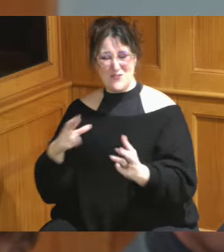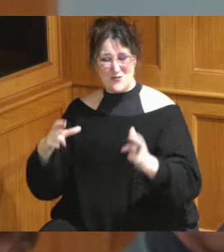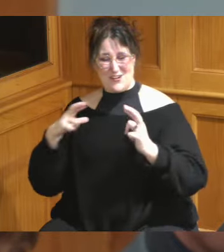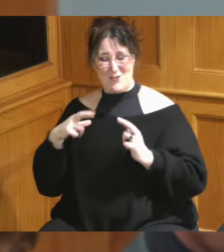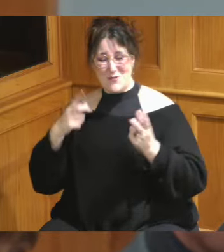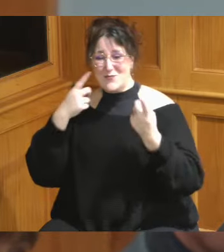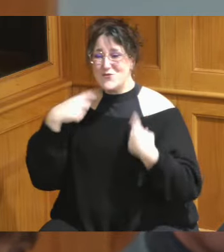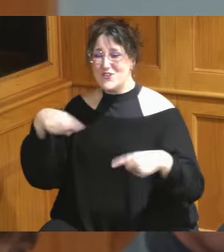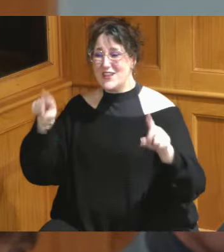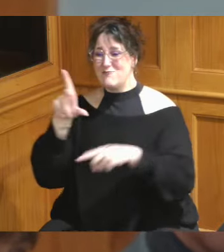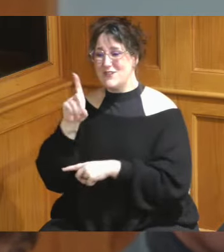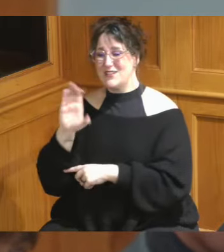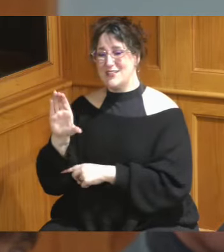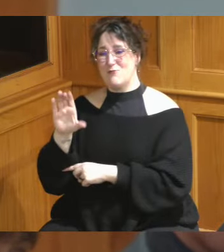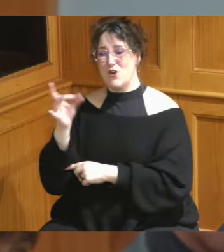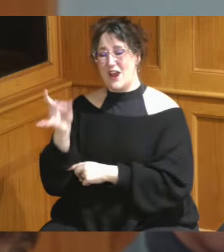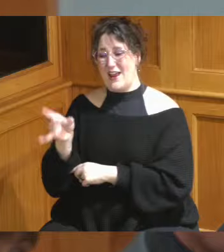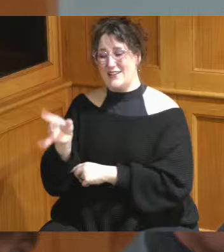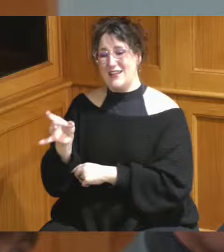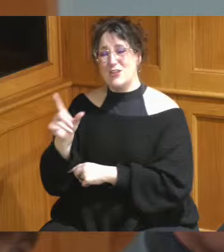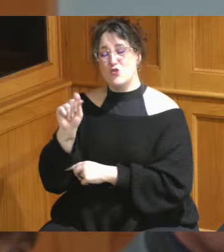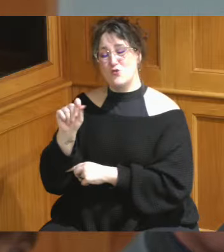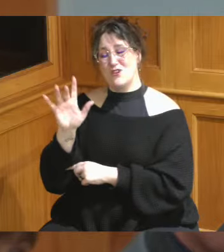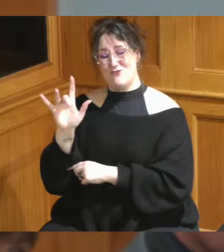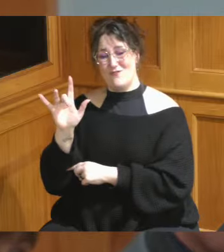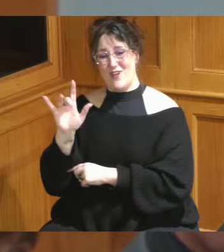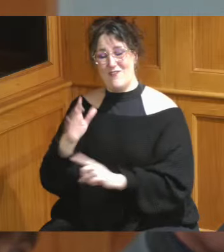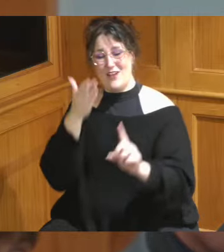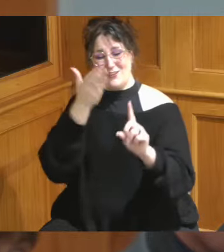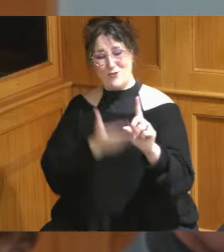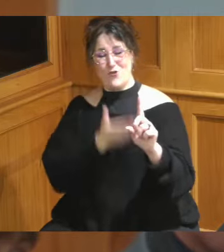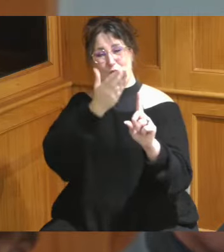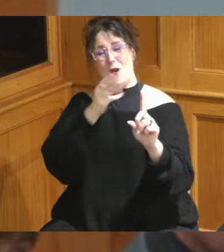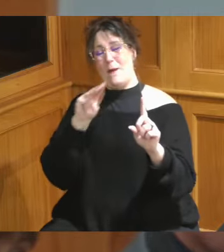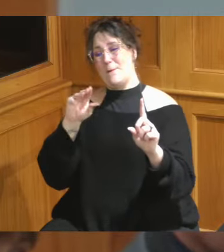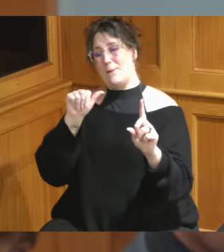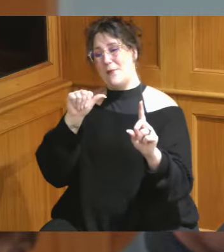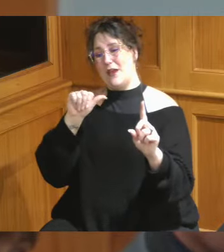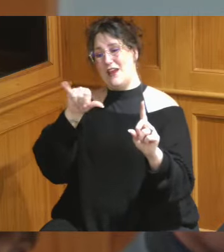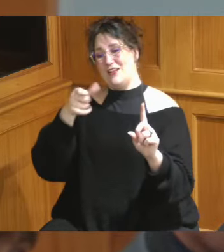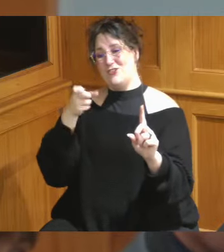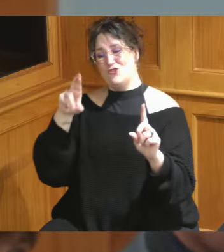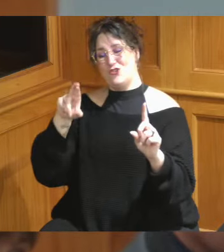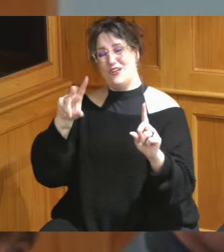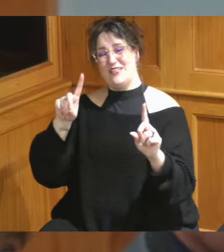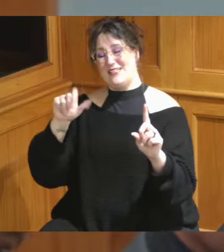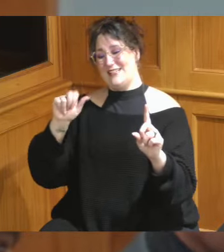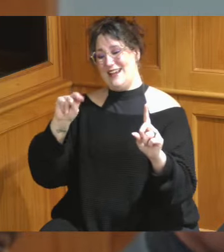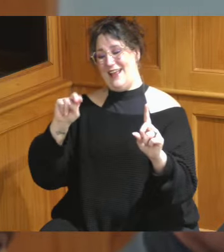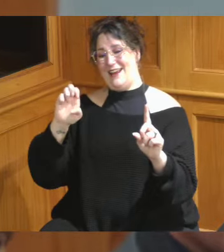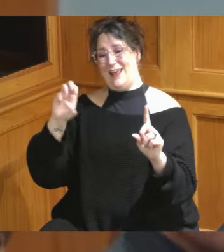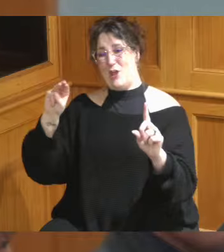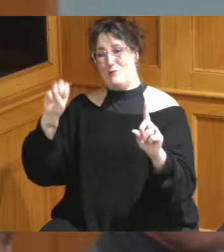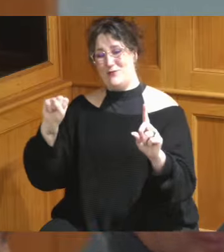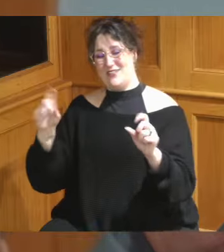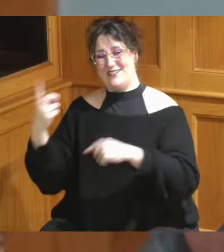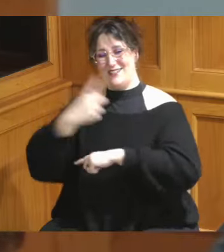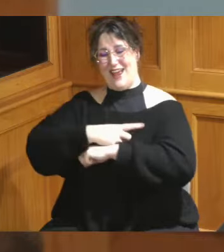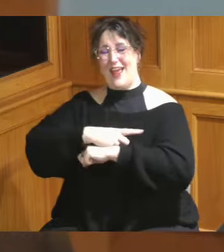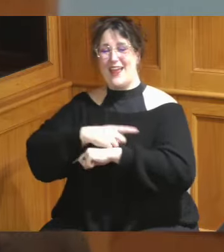proclaim December 18, 2025 as Major Dan M's day in all of Hamilton County. All